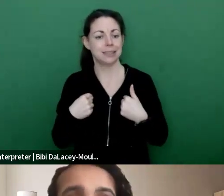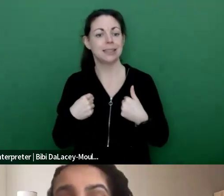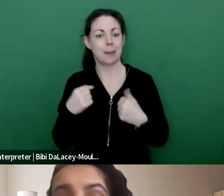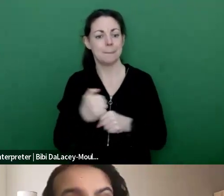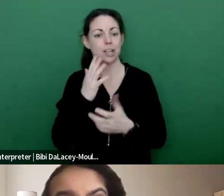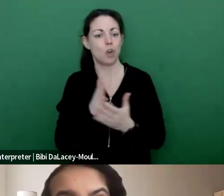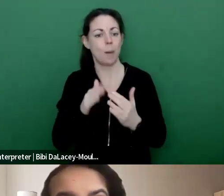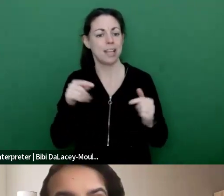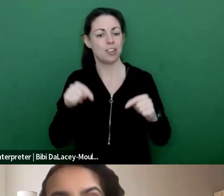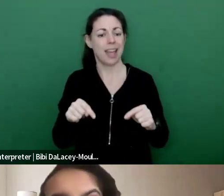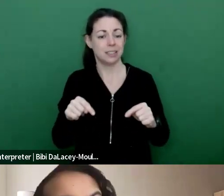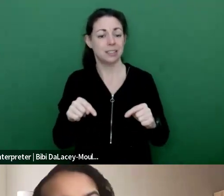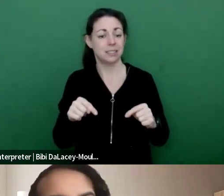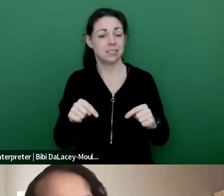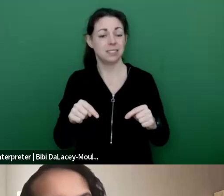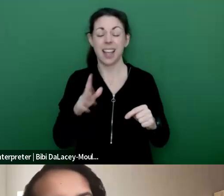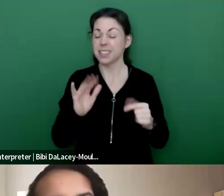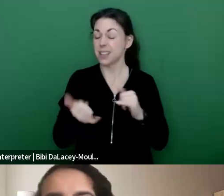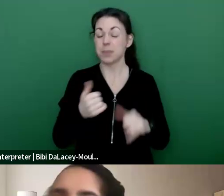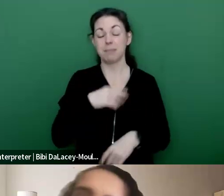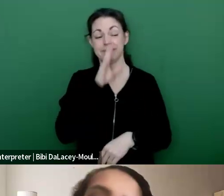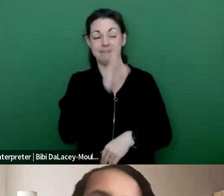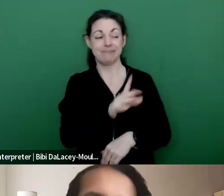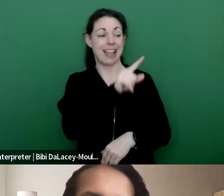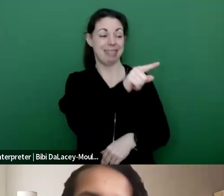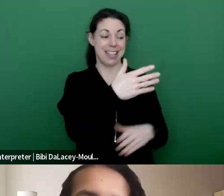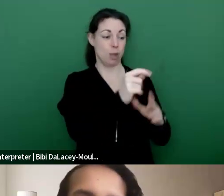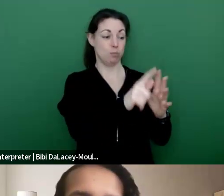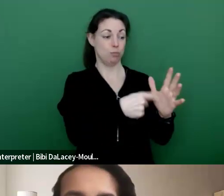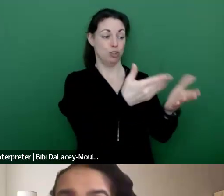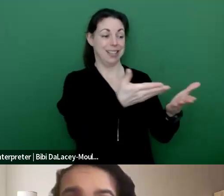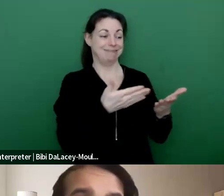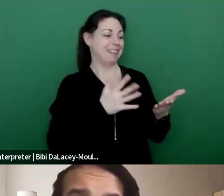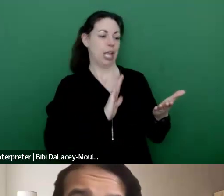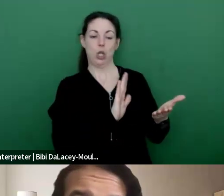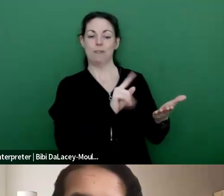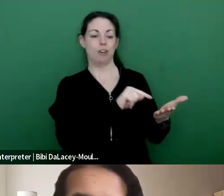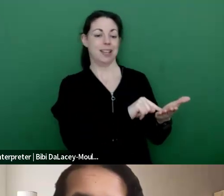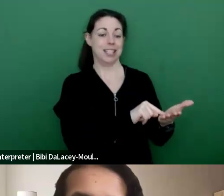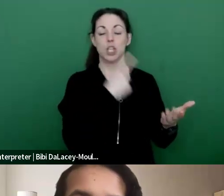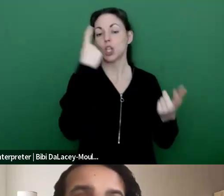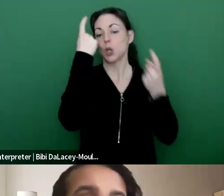And being really frank about, "You know what? This isn't for us, and this is." So I would say curiosity is a superpower.